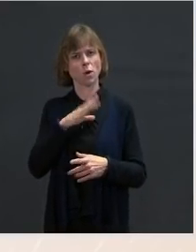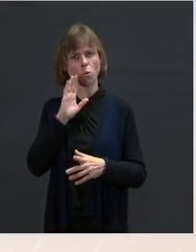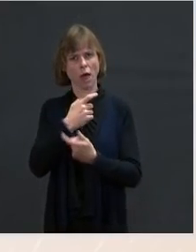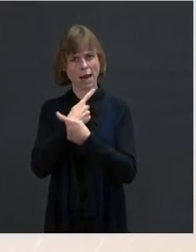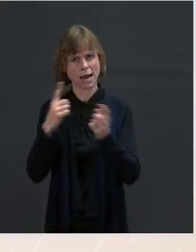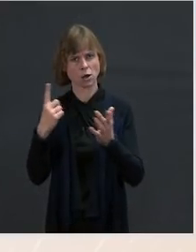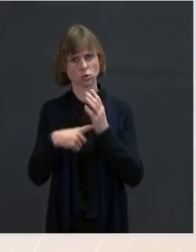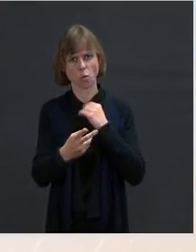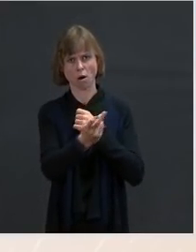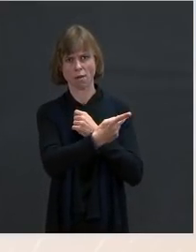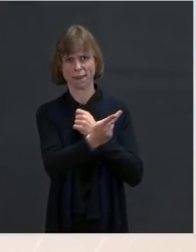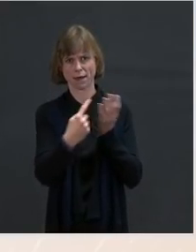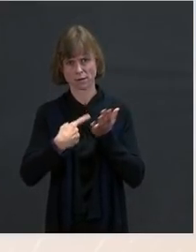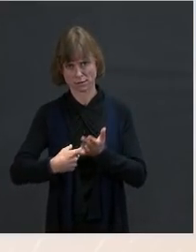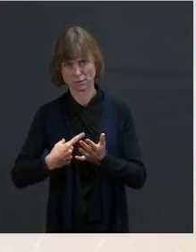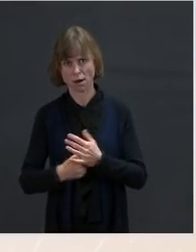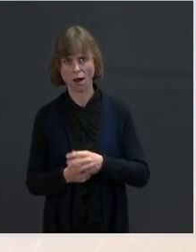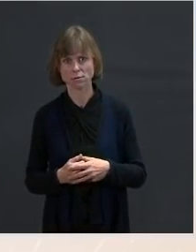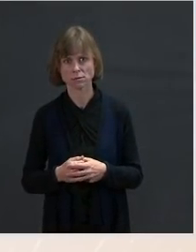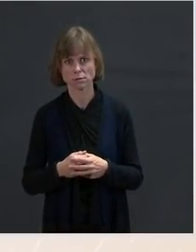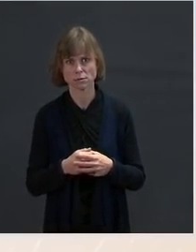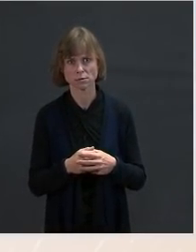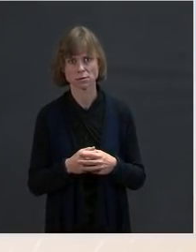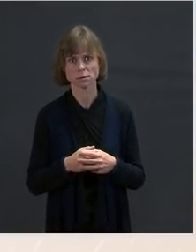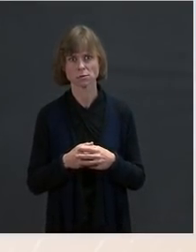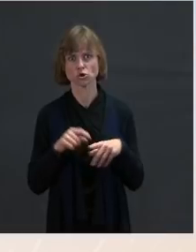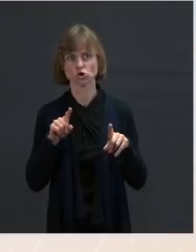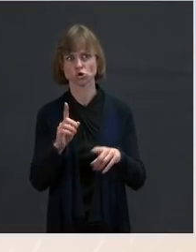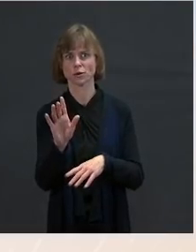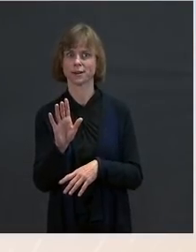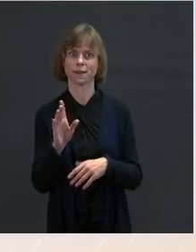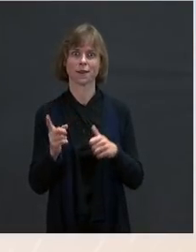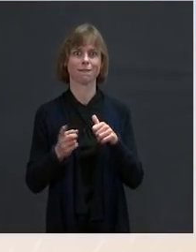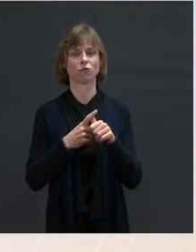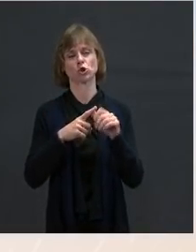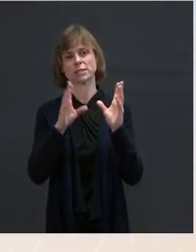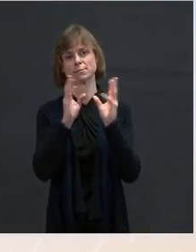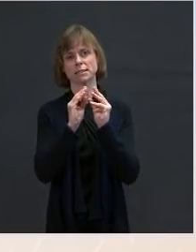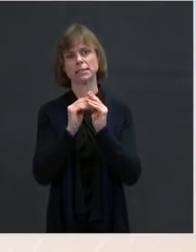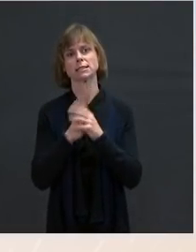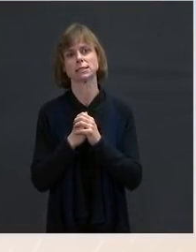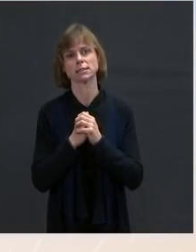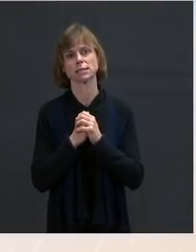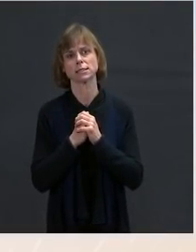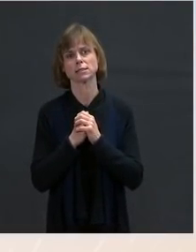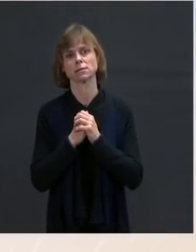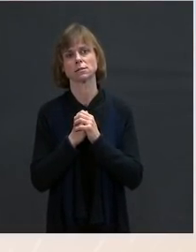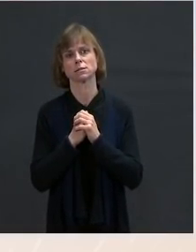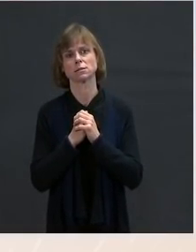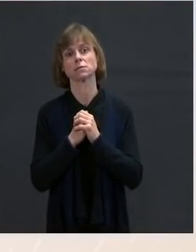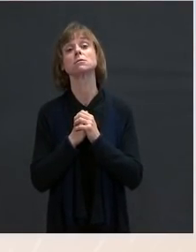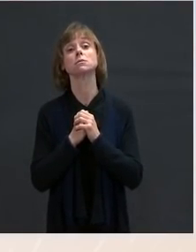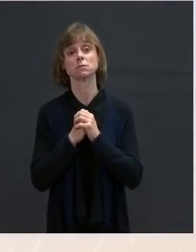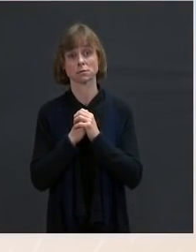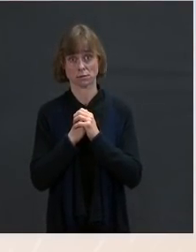and communicated during his first bilateral meeting. The Press: Thank you. Ms. Psaki: Go ahead. The Press: Thanks, Jen.